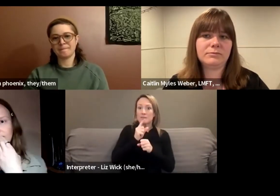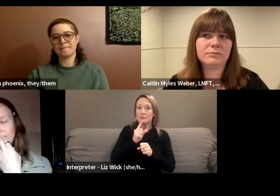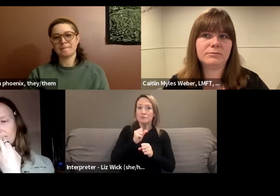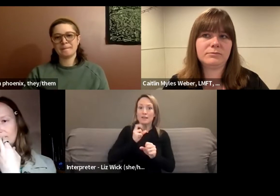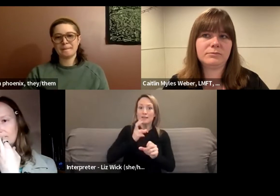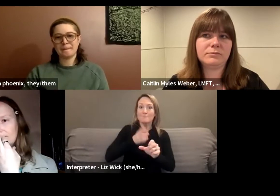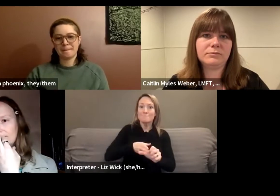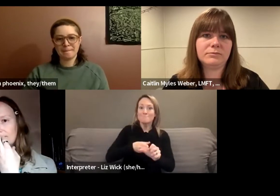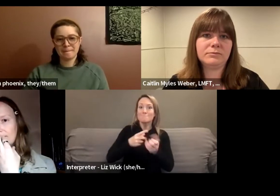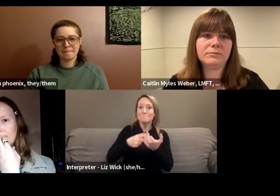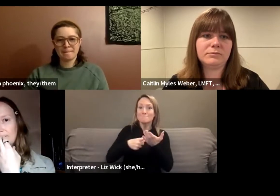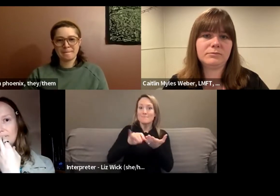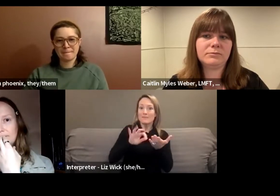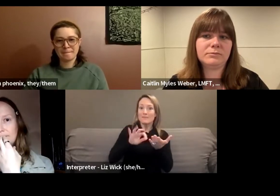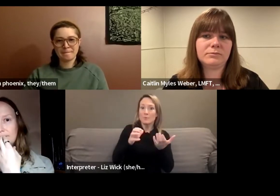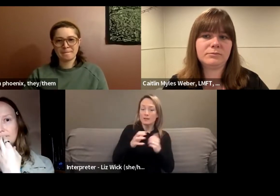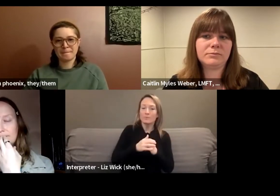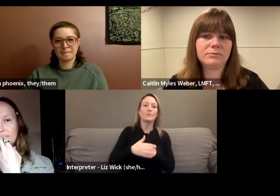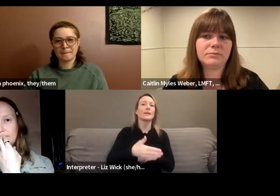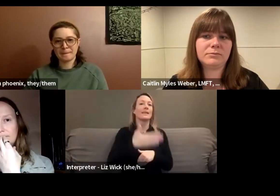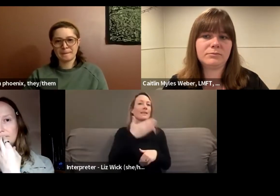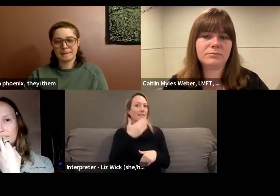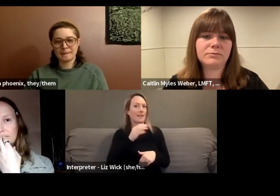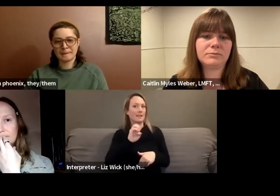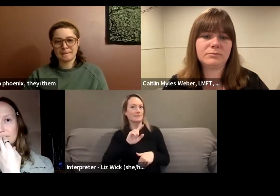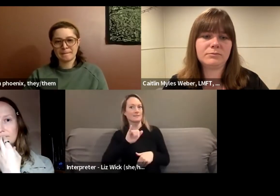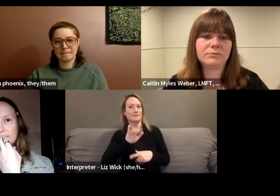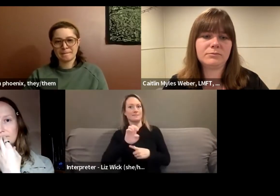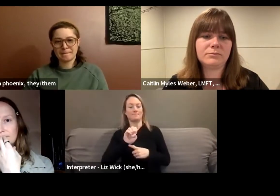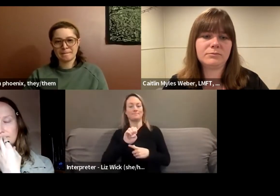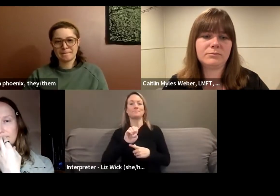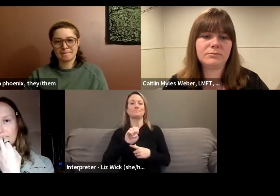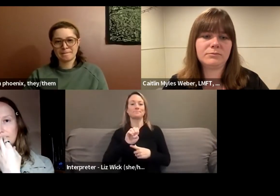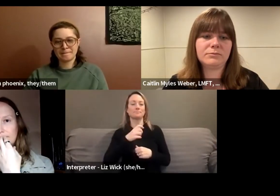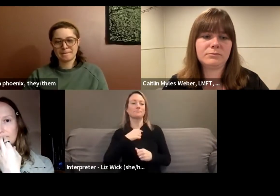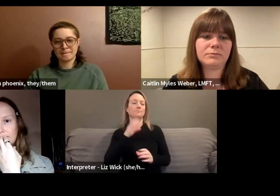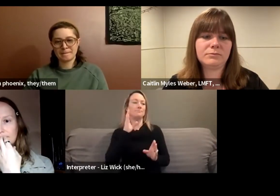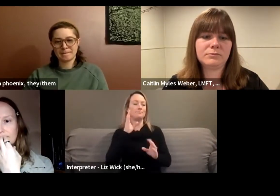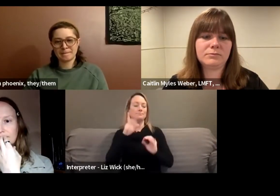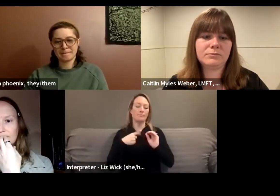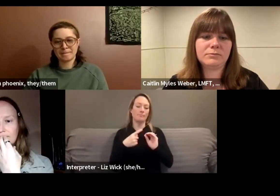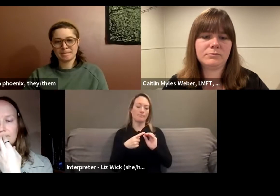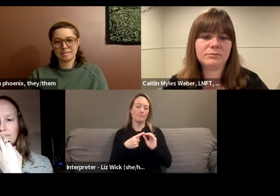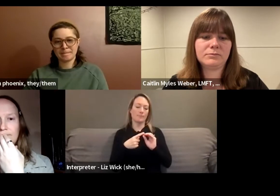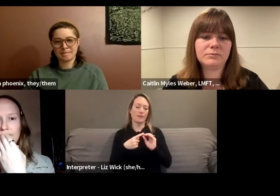[Ellice] Thanks, yeah, I've been thinking as I'm listening about the ways in which talking